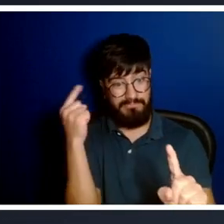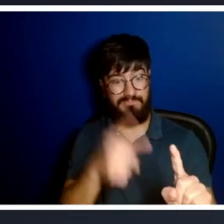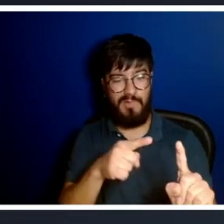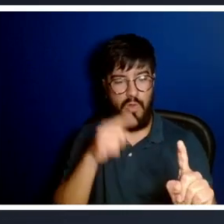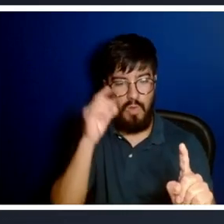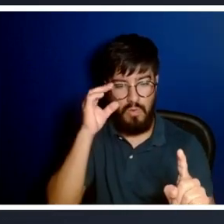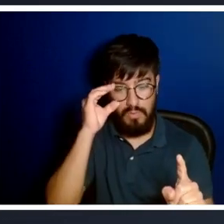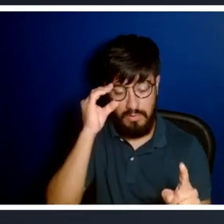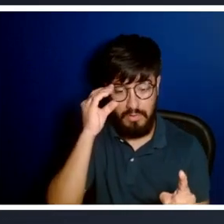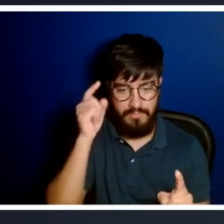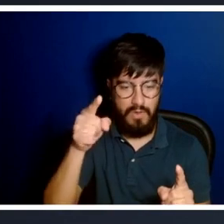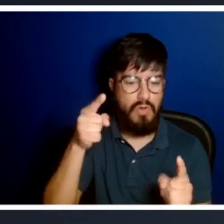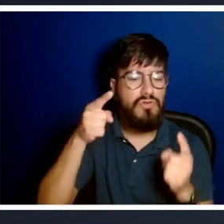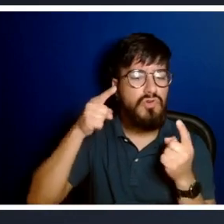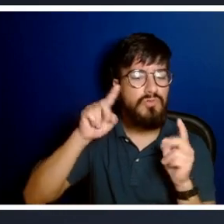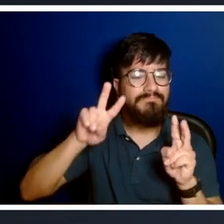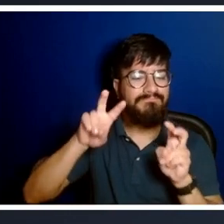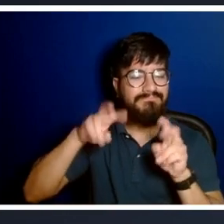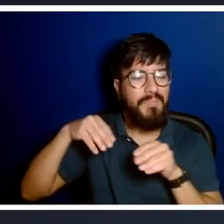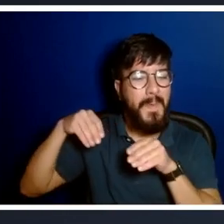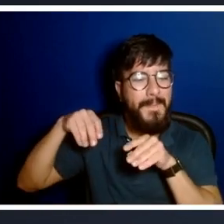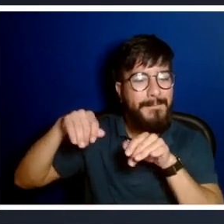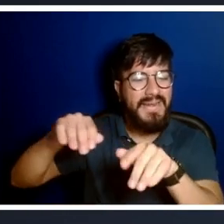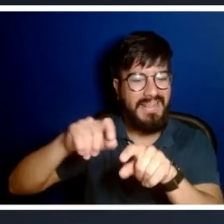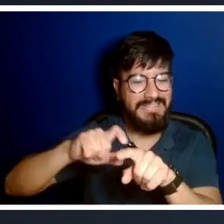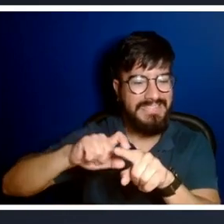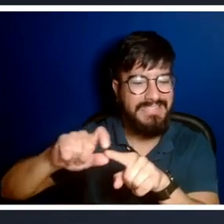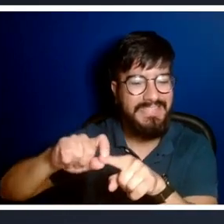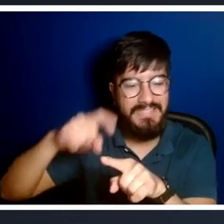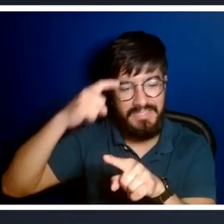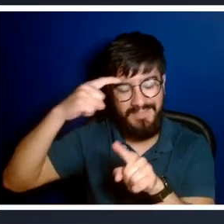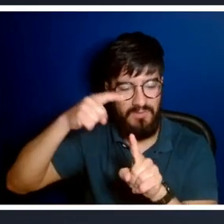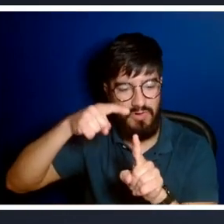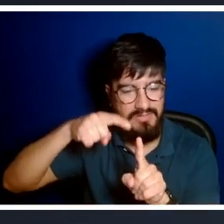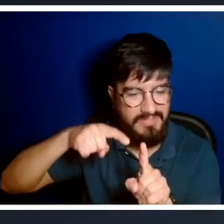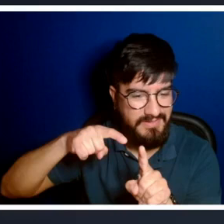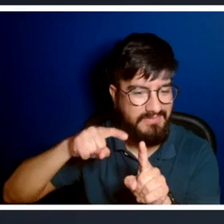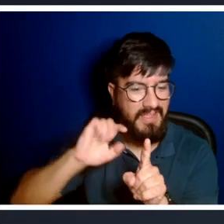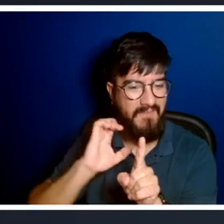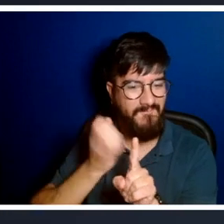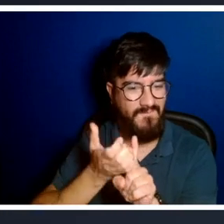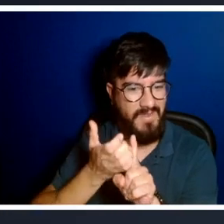seeds of environmentalism in these children. They can observe what nature looks, feels,